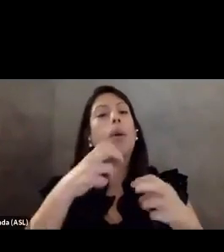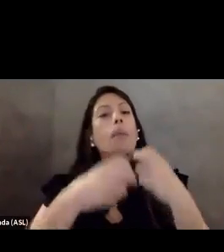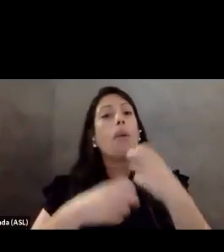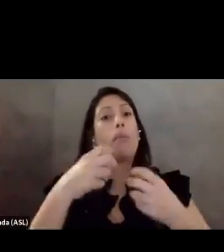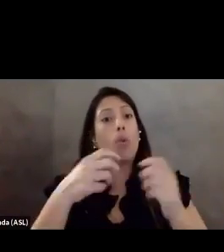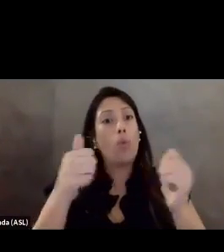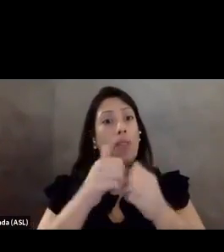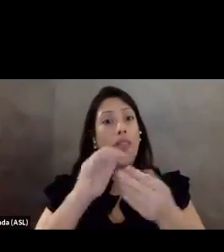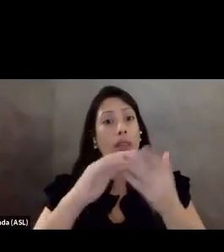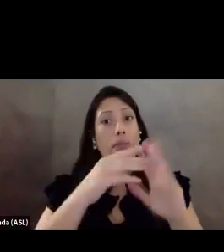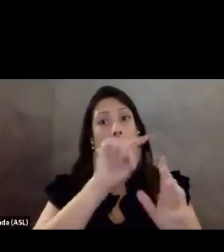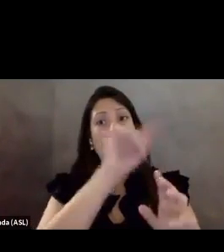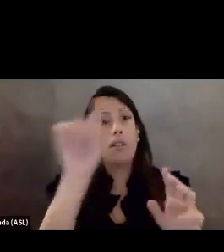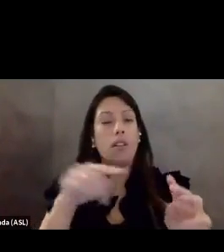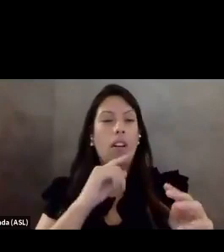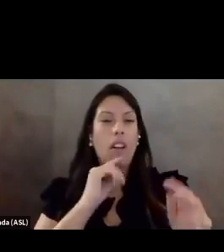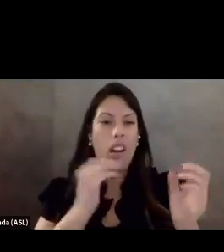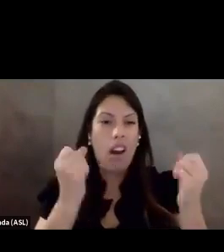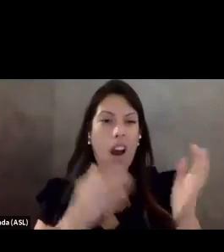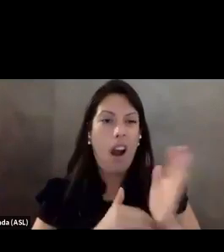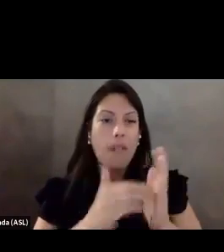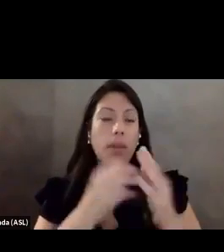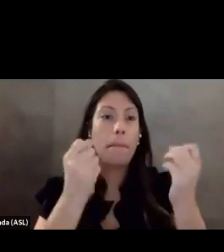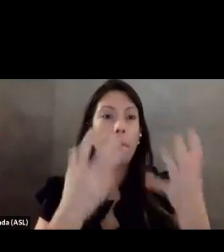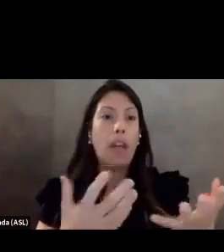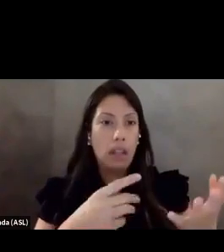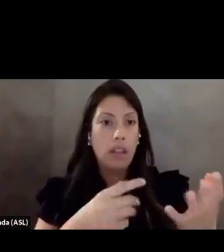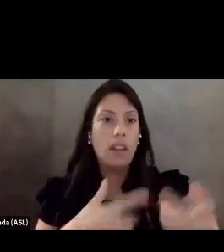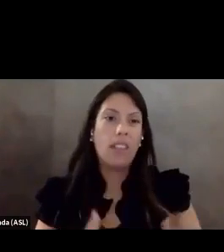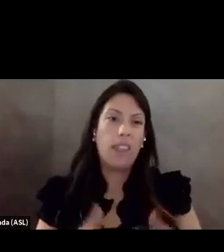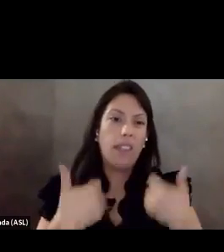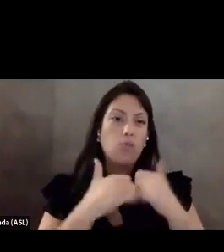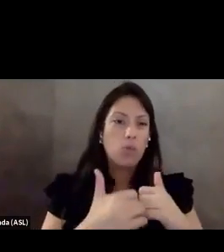them live together and there are also other people in the household working.